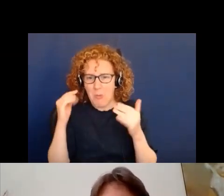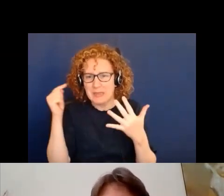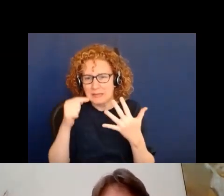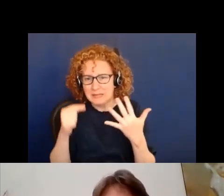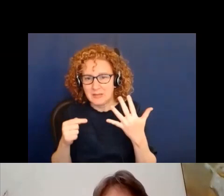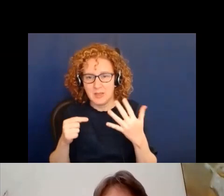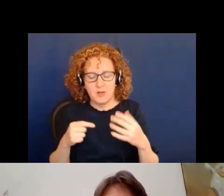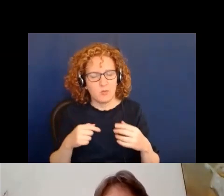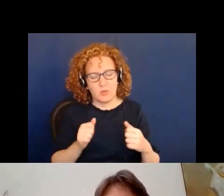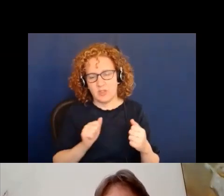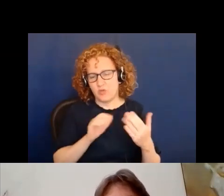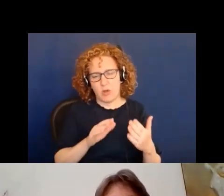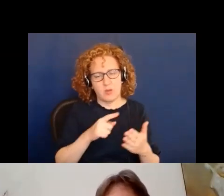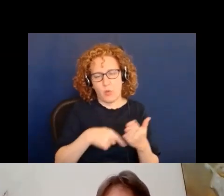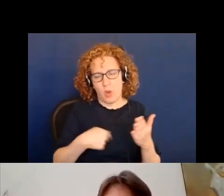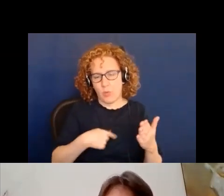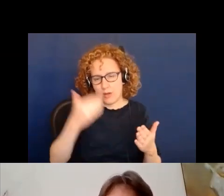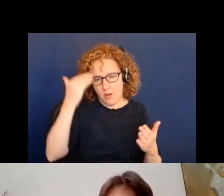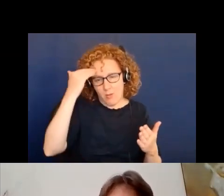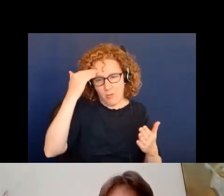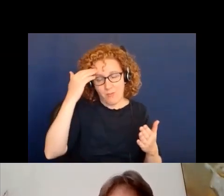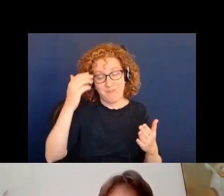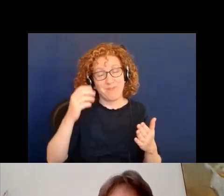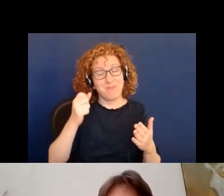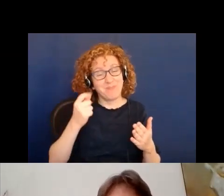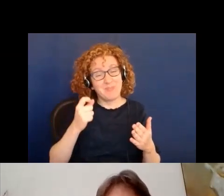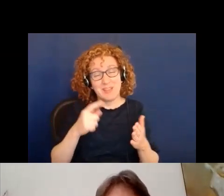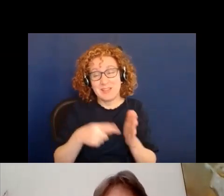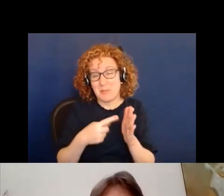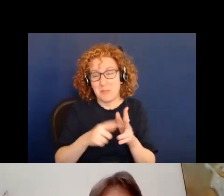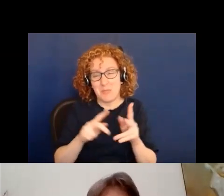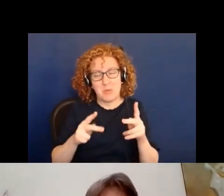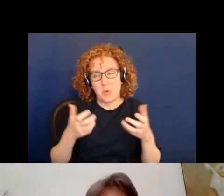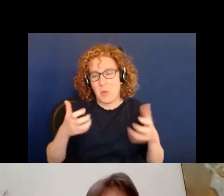not what people want to hear at the moment but it's what we know at the time and it can change